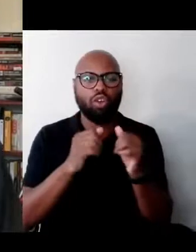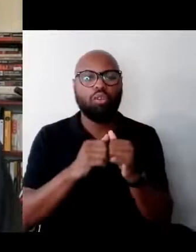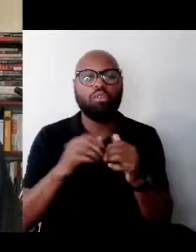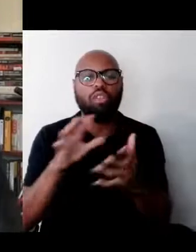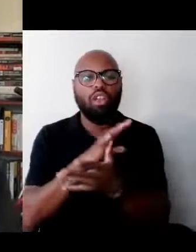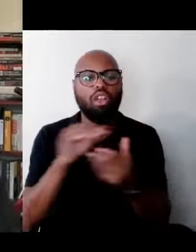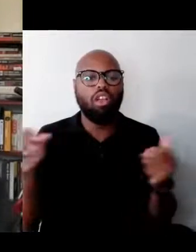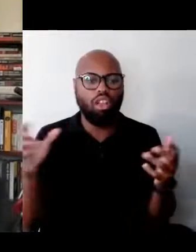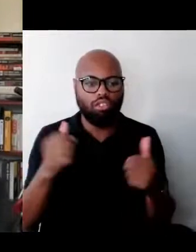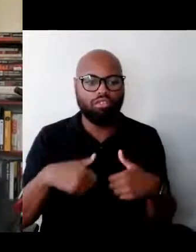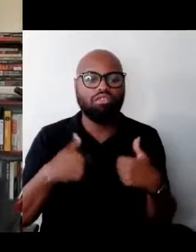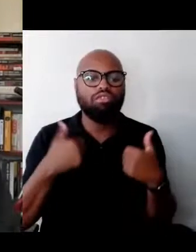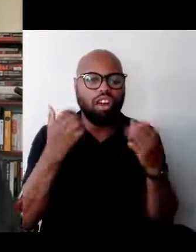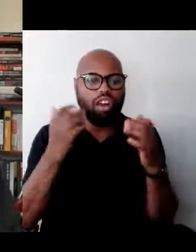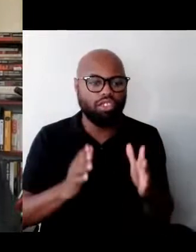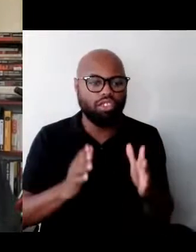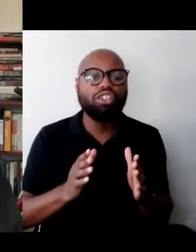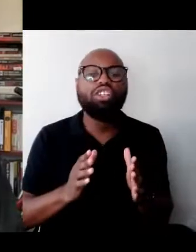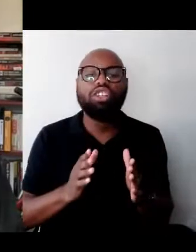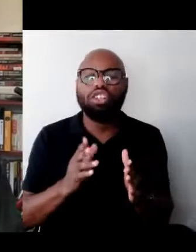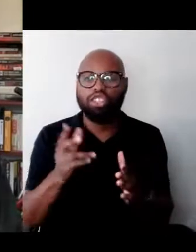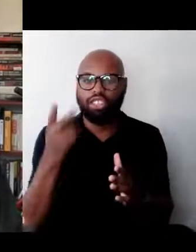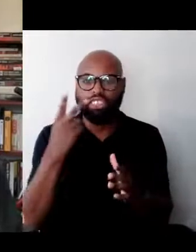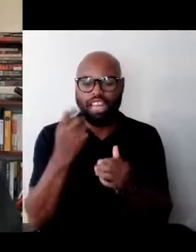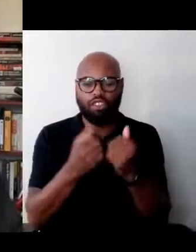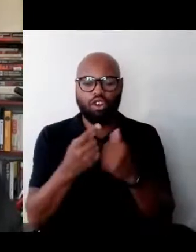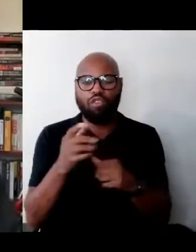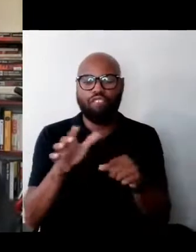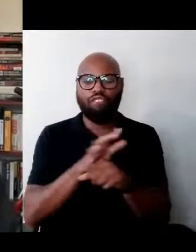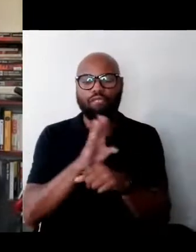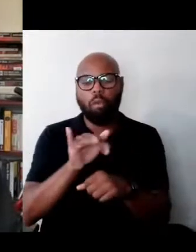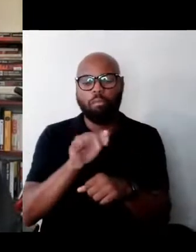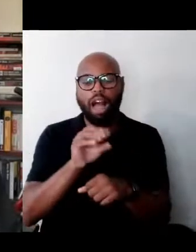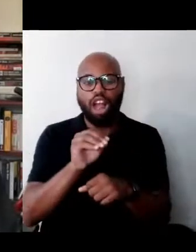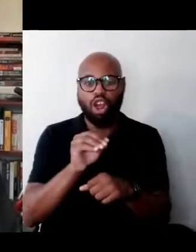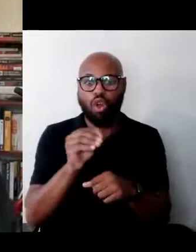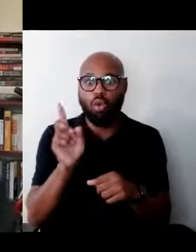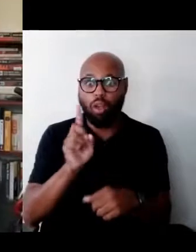on the event page for tonight at pbs.org/exploringhate